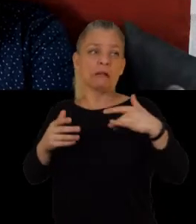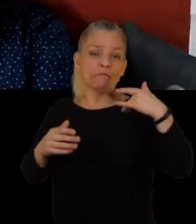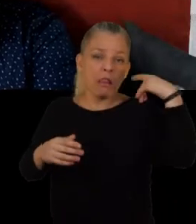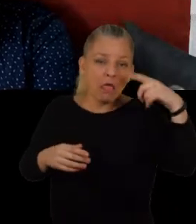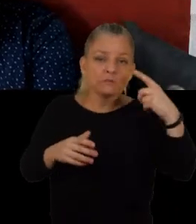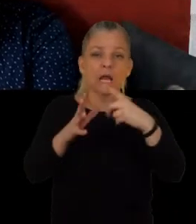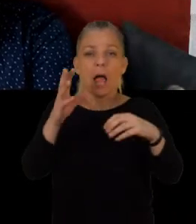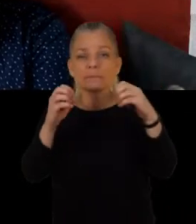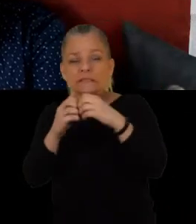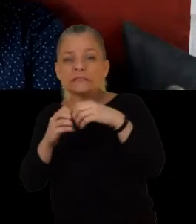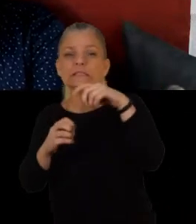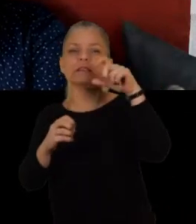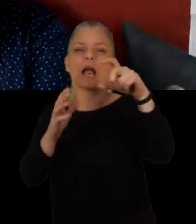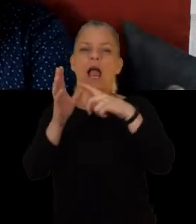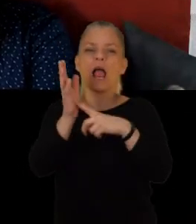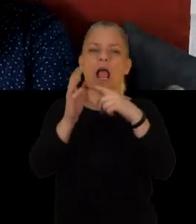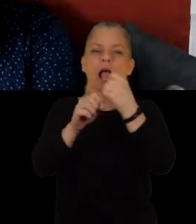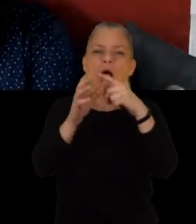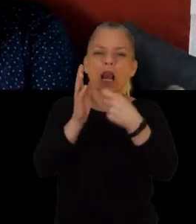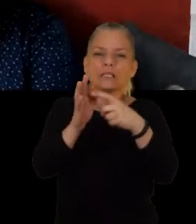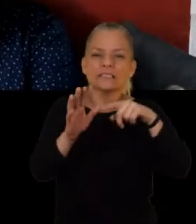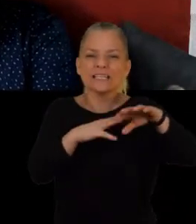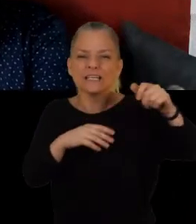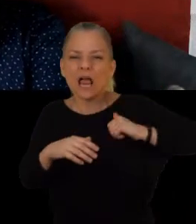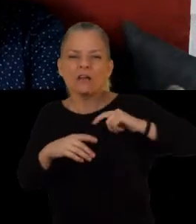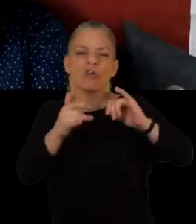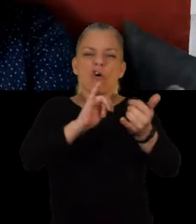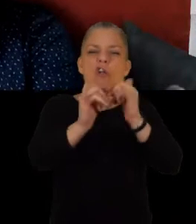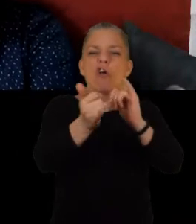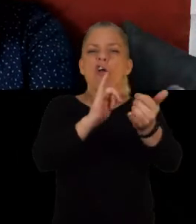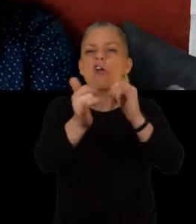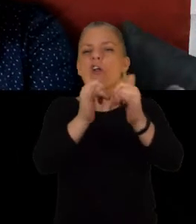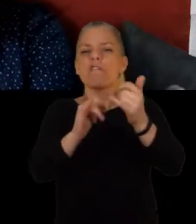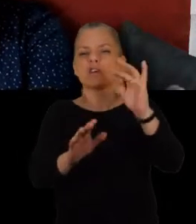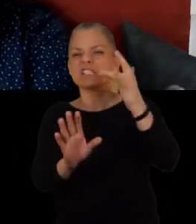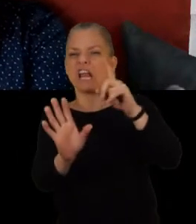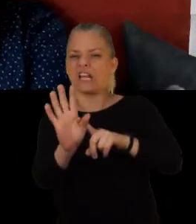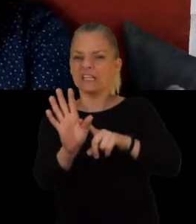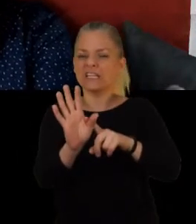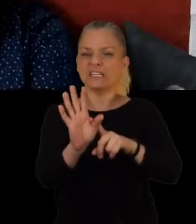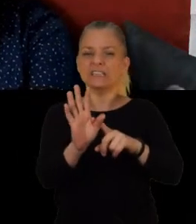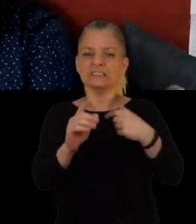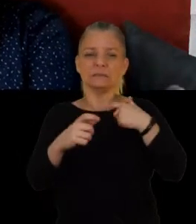but yeah i've lived in London Aberdeen and then Calgary in Canada for for on and off about 10